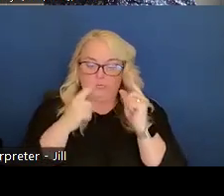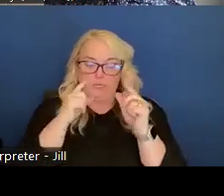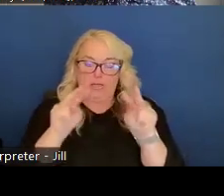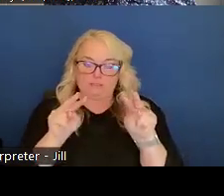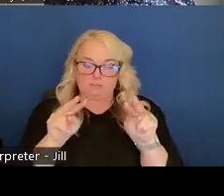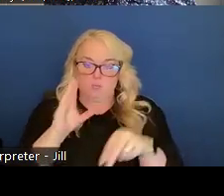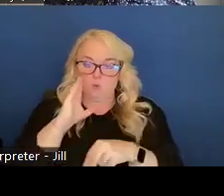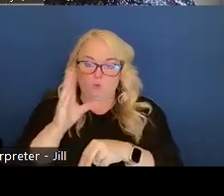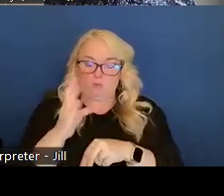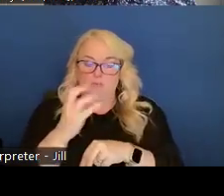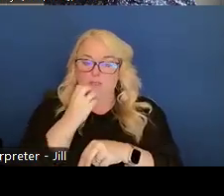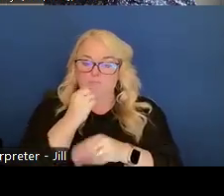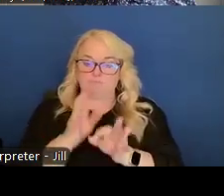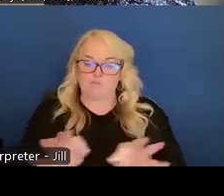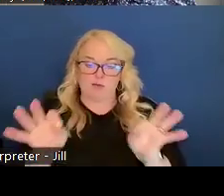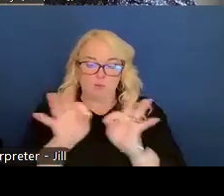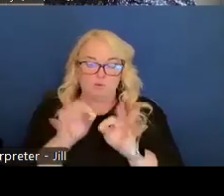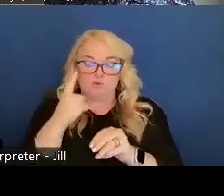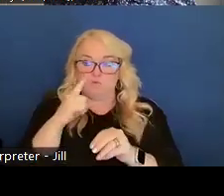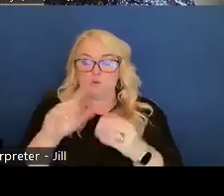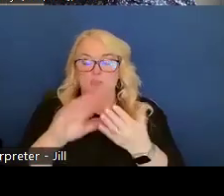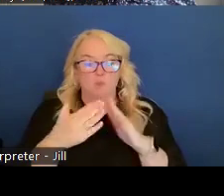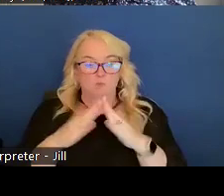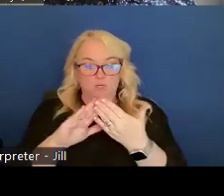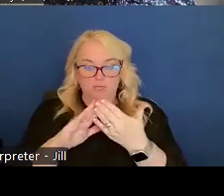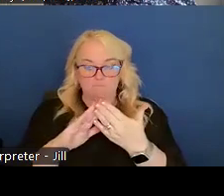very valuable to the community. So we'll hope to reflect on that